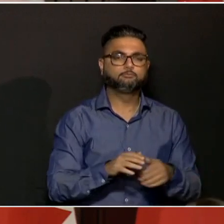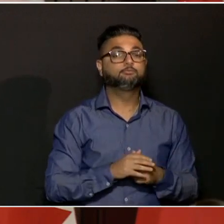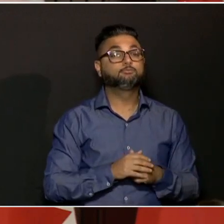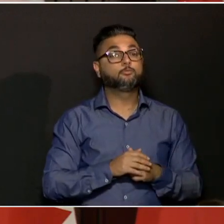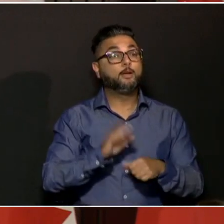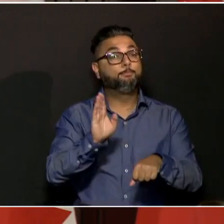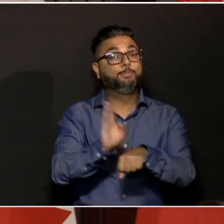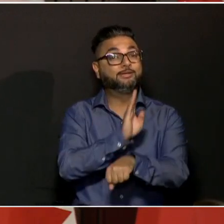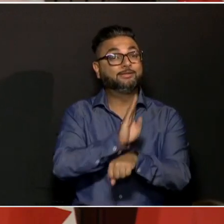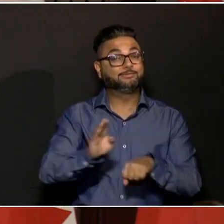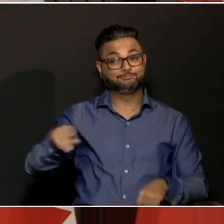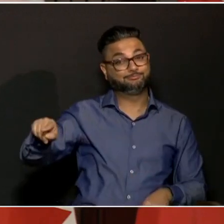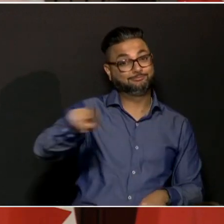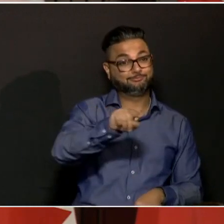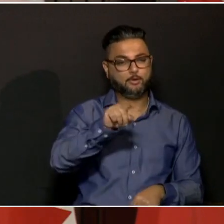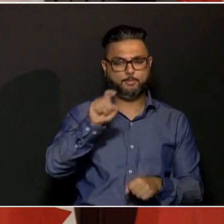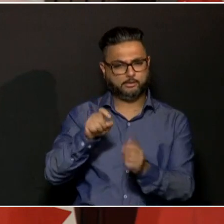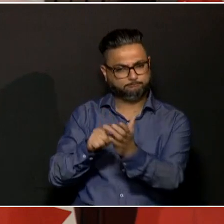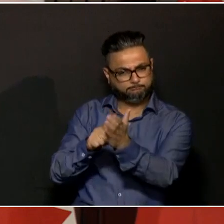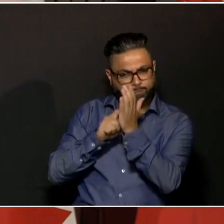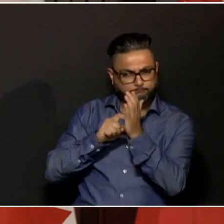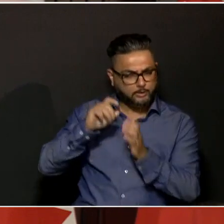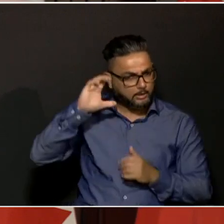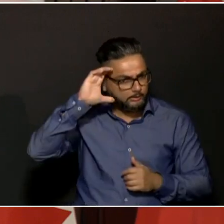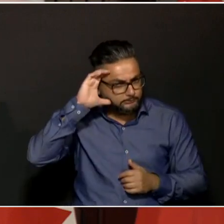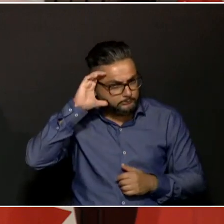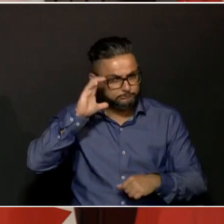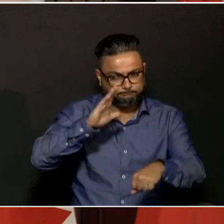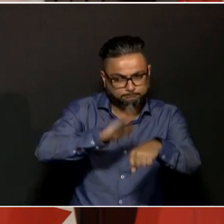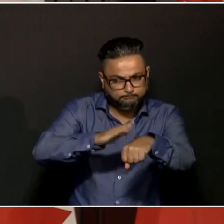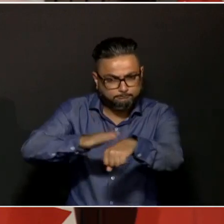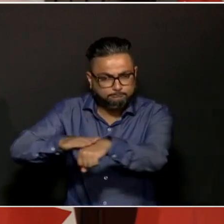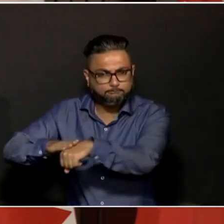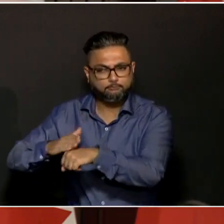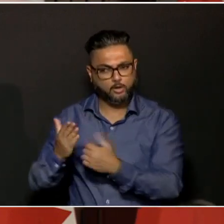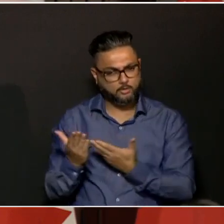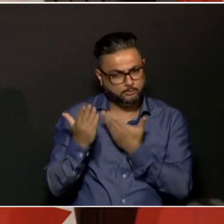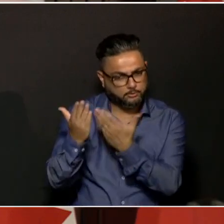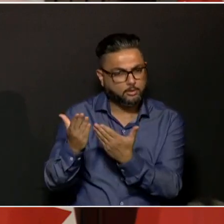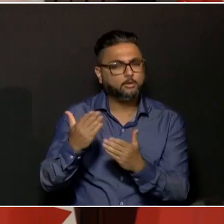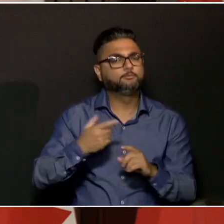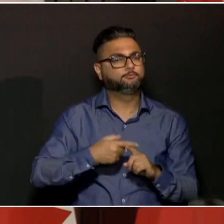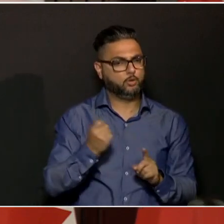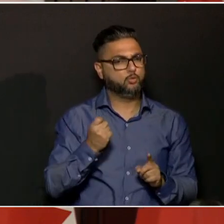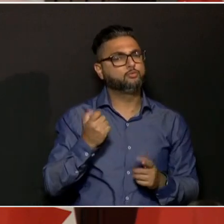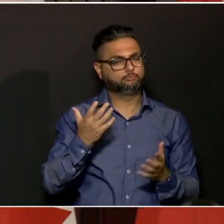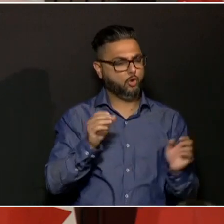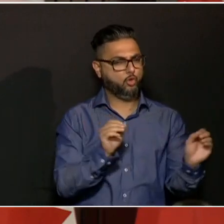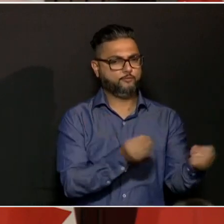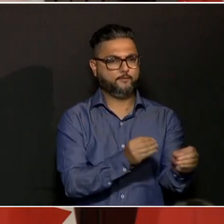and by that we need strip clubs and require businesses to comply with any advice, recommendations and instructions